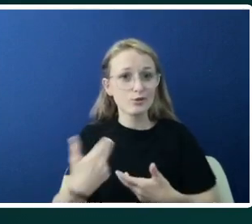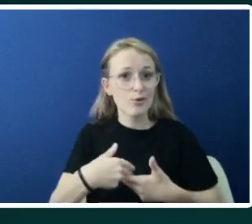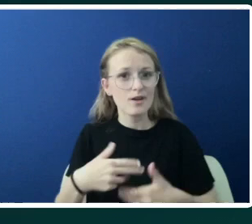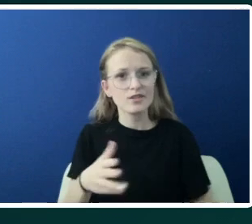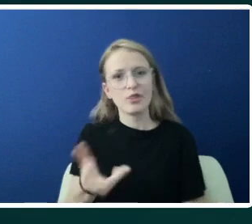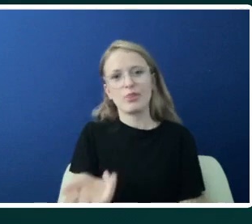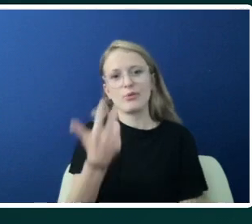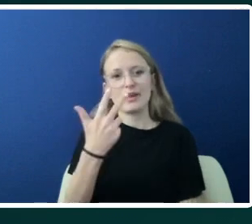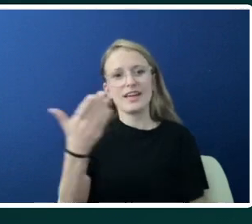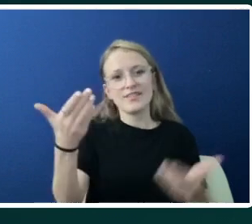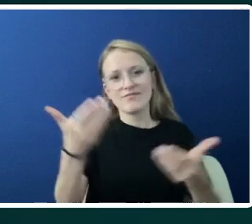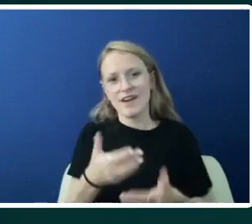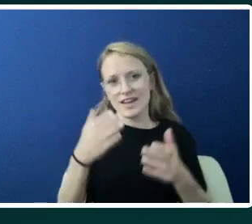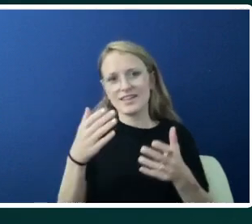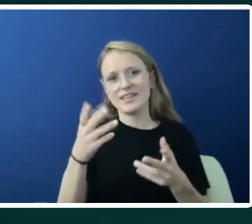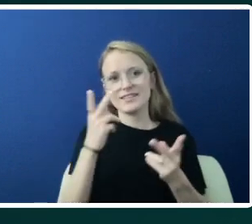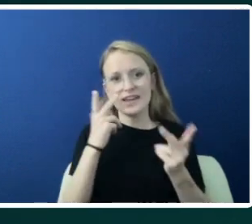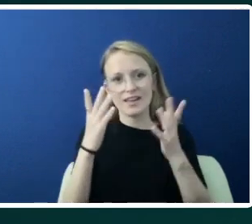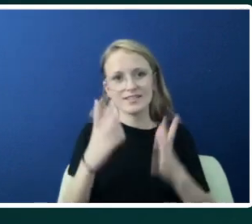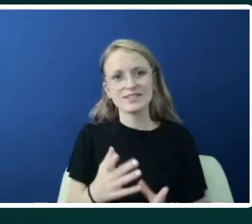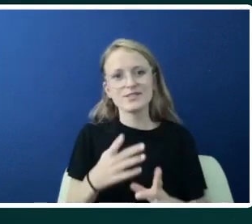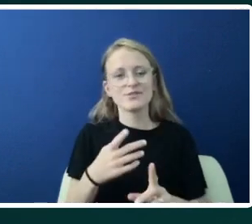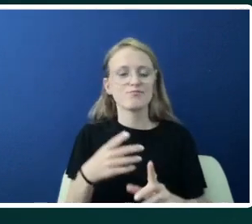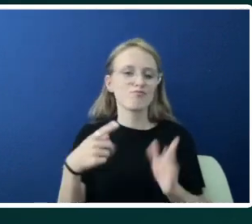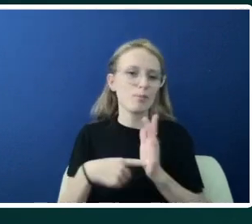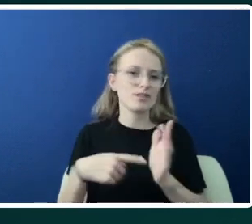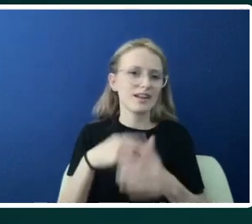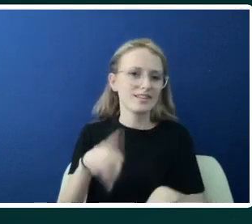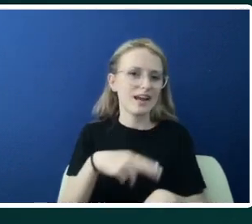of Teachers of English. The National Council of Teachers of English is a